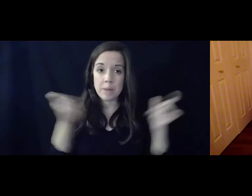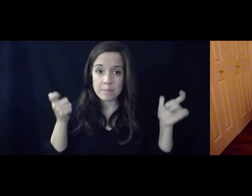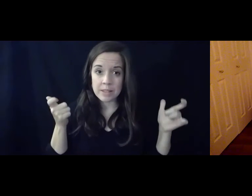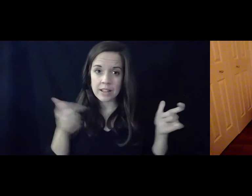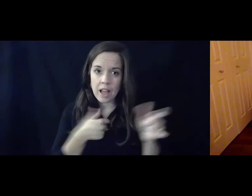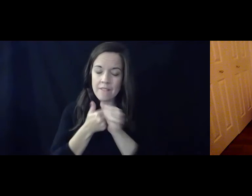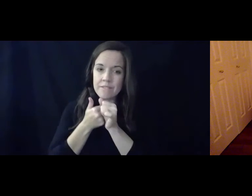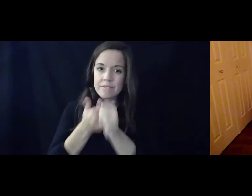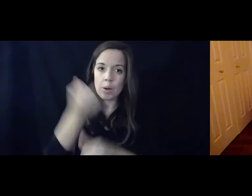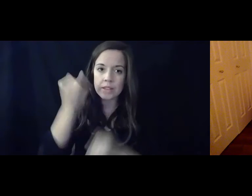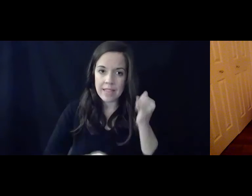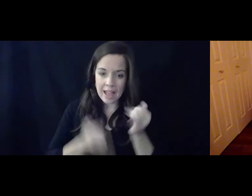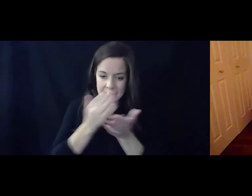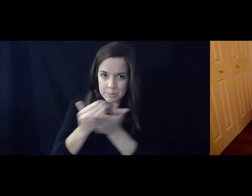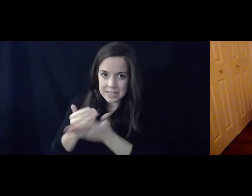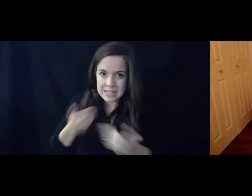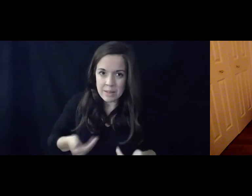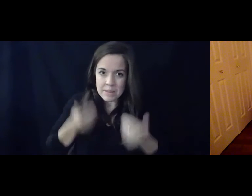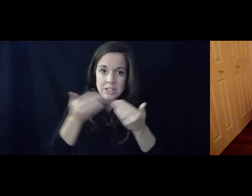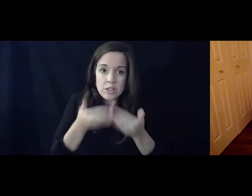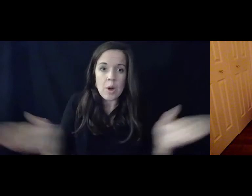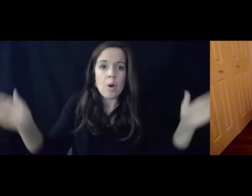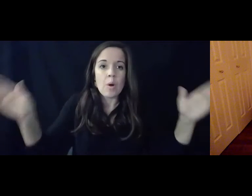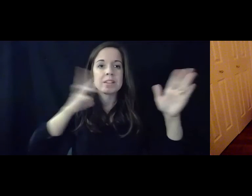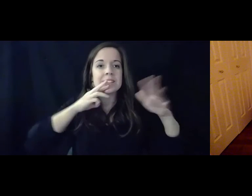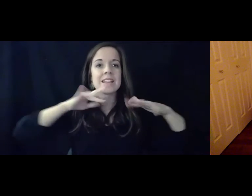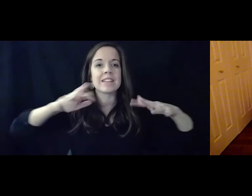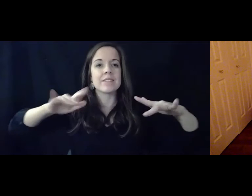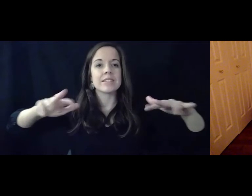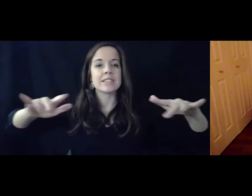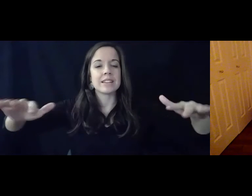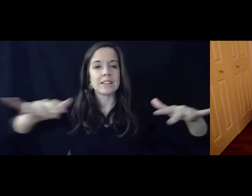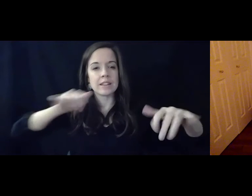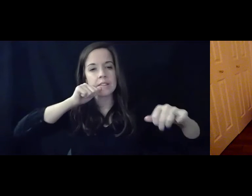to the open expanse of the sea. They blessed and implored my head